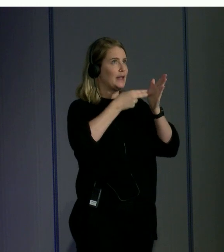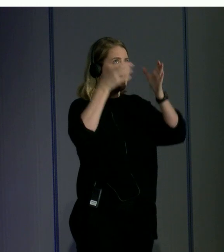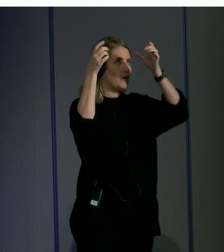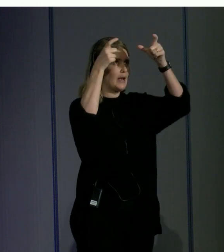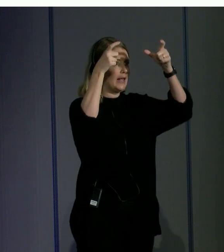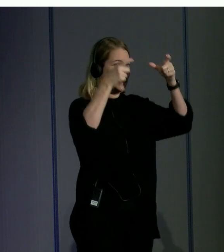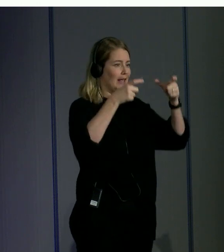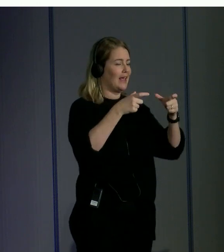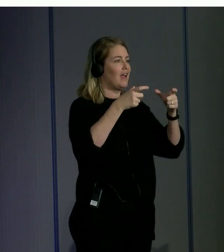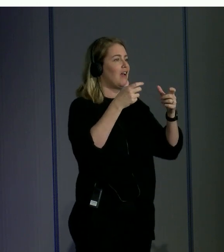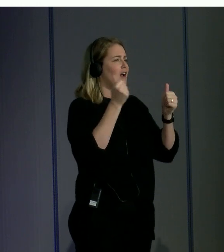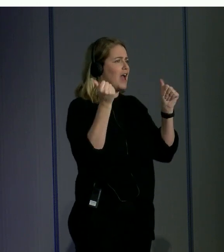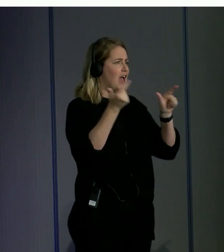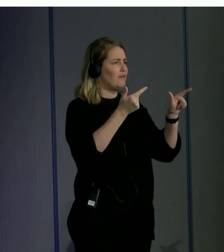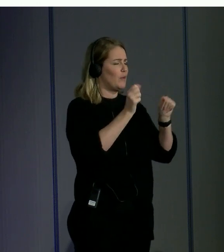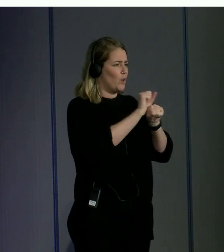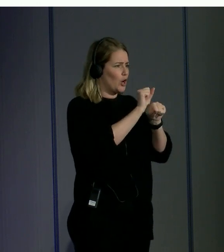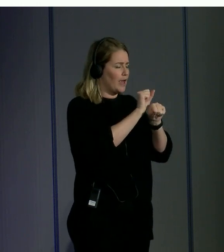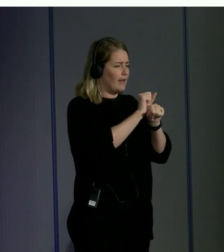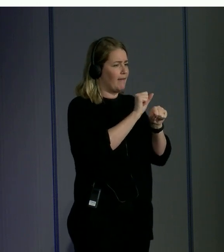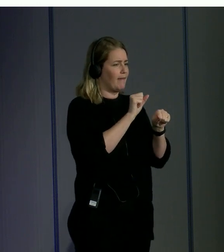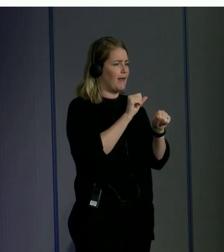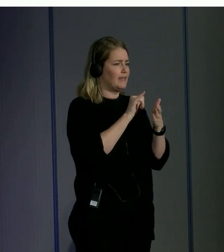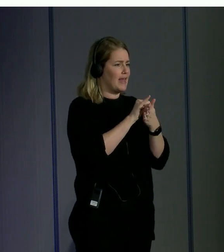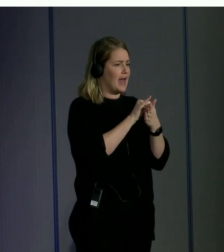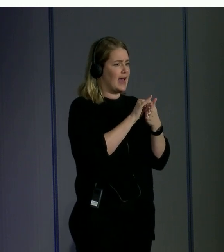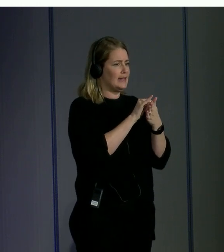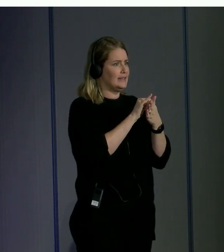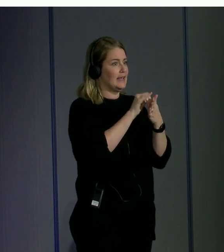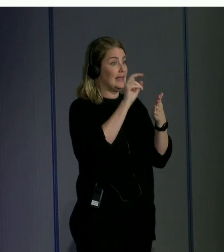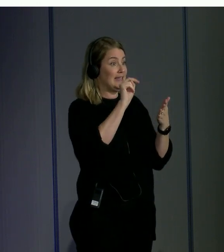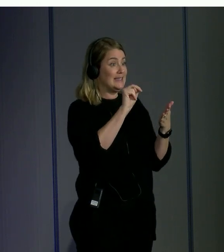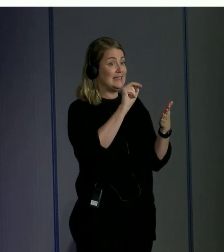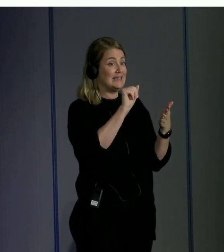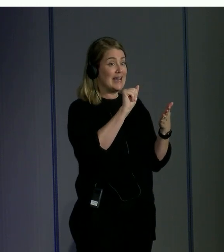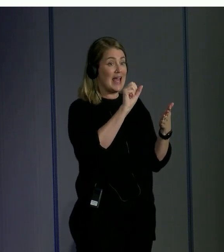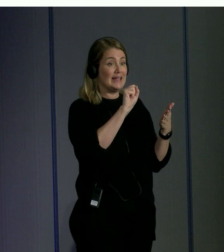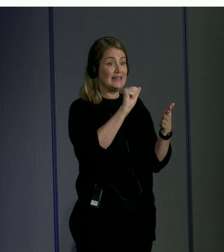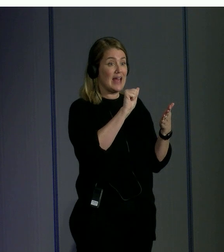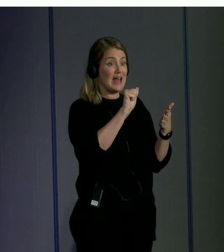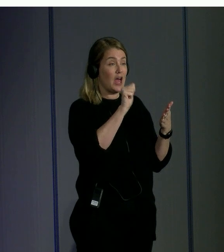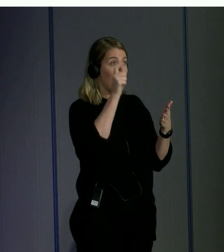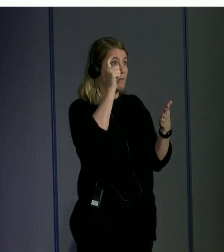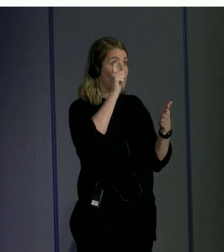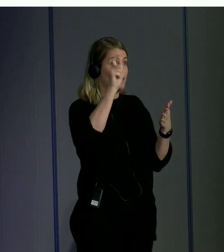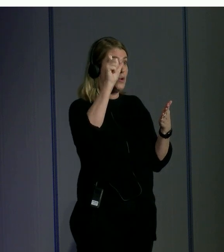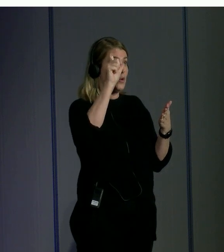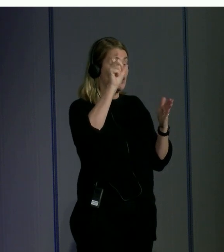Everybody working on the NASA moon launch landing knew exactly what they were doing,